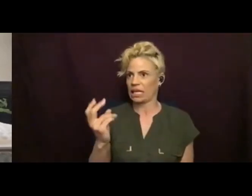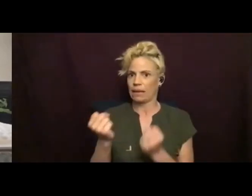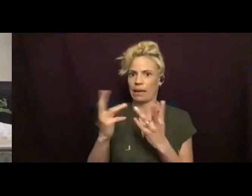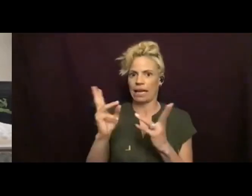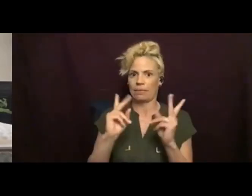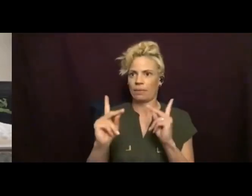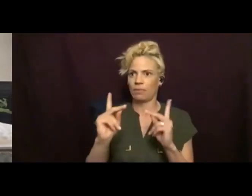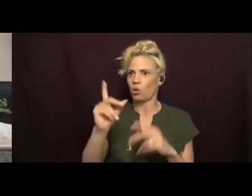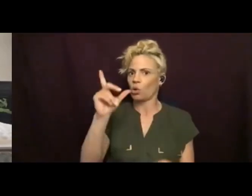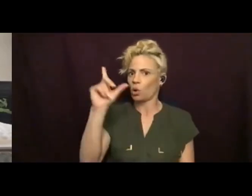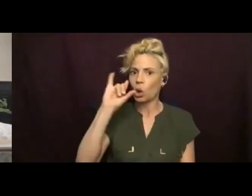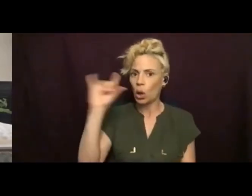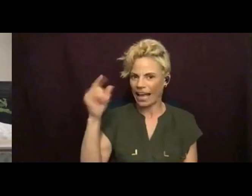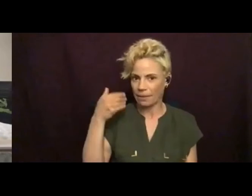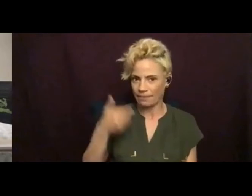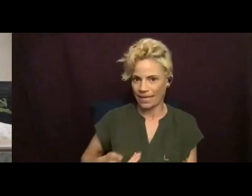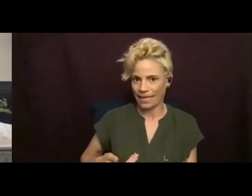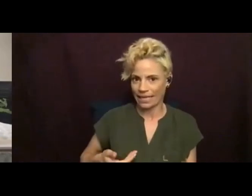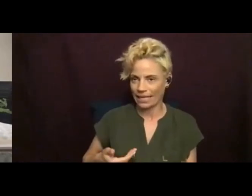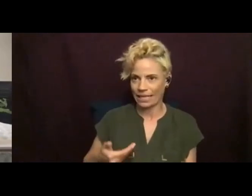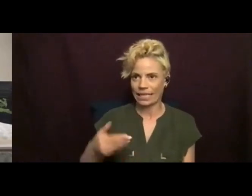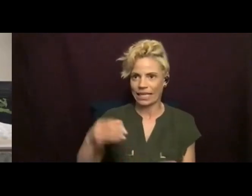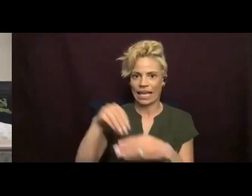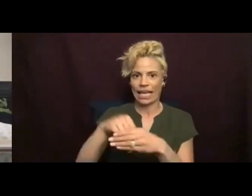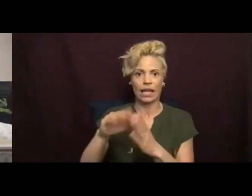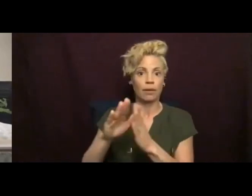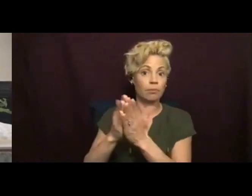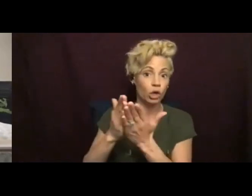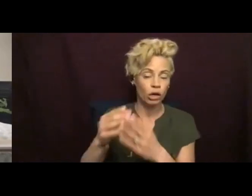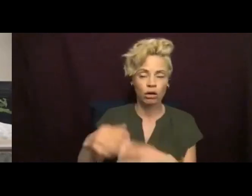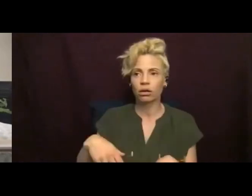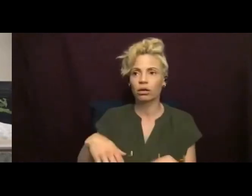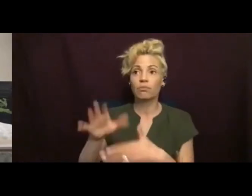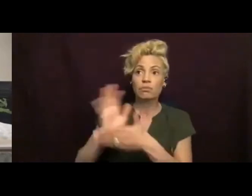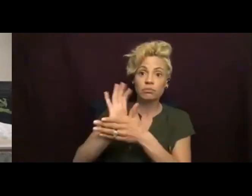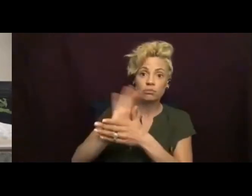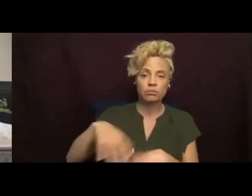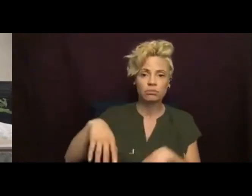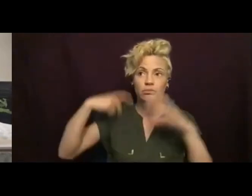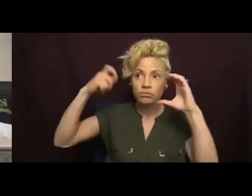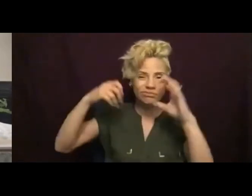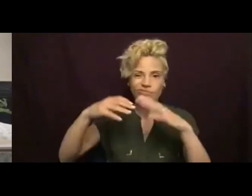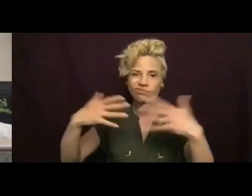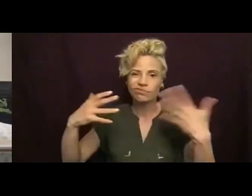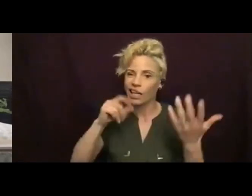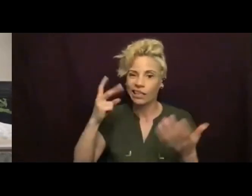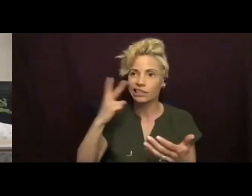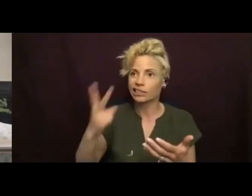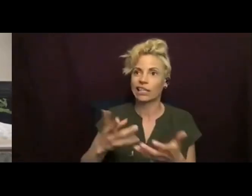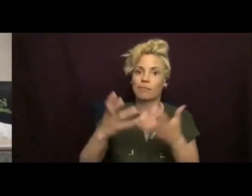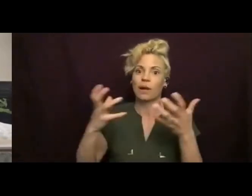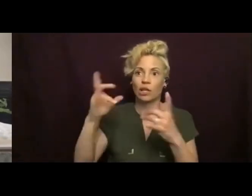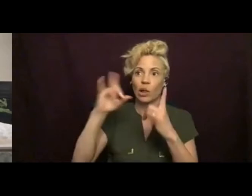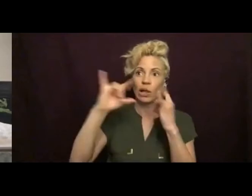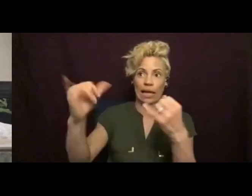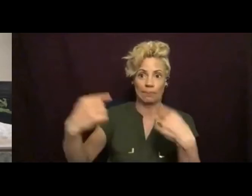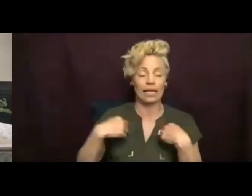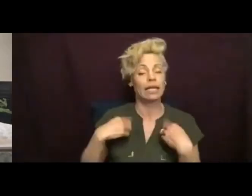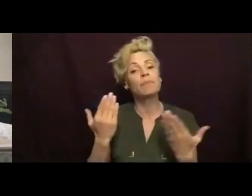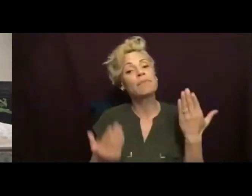or my skeletal dysplasia in books or media. Maybe I saw a bit of myself in Judy Blum's beanie,